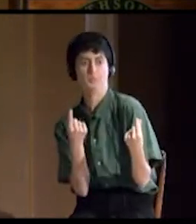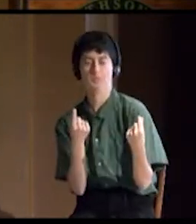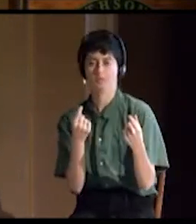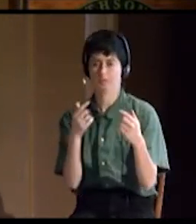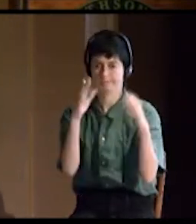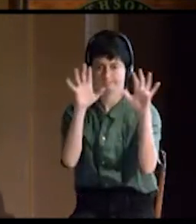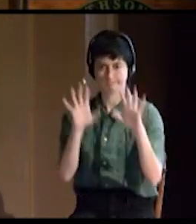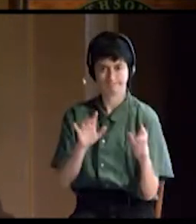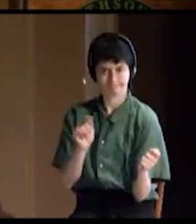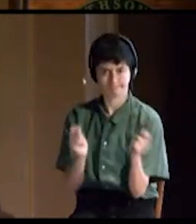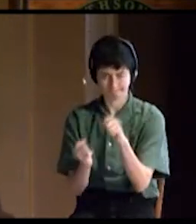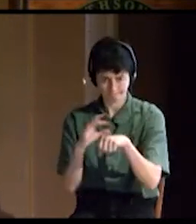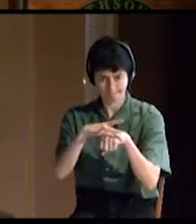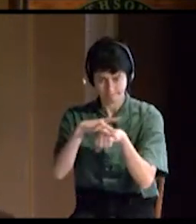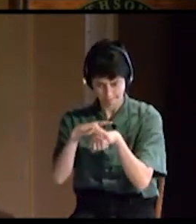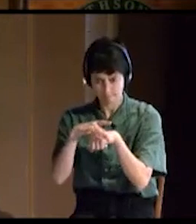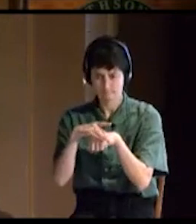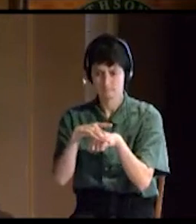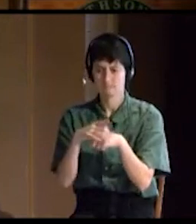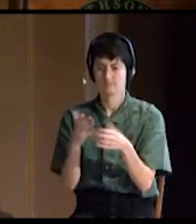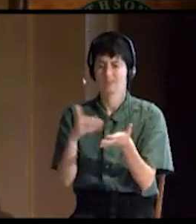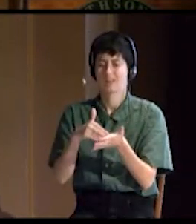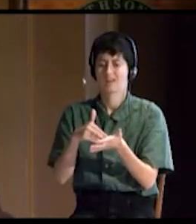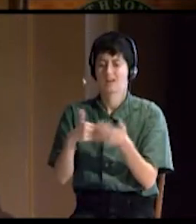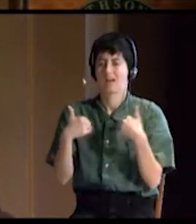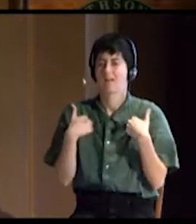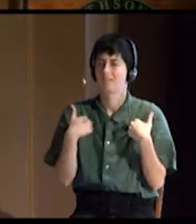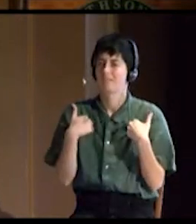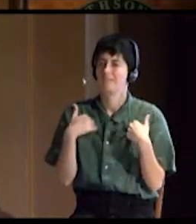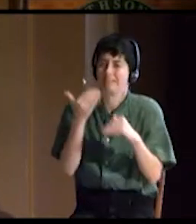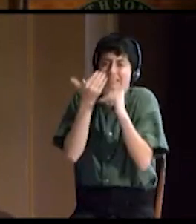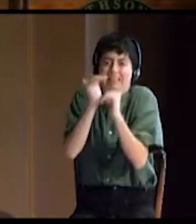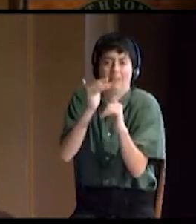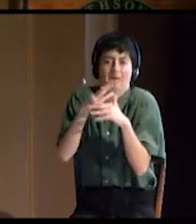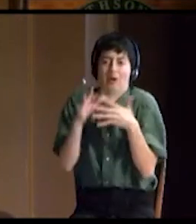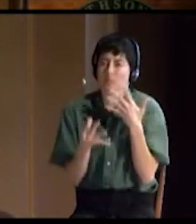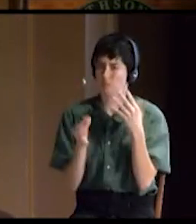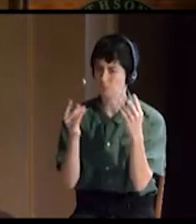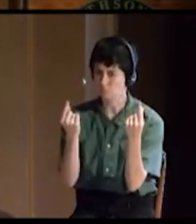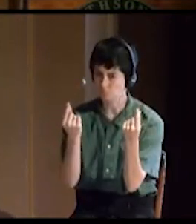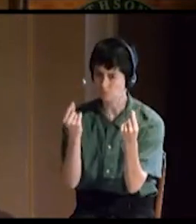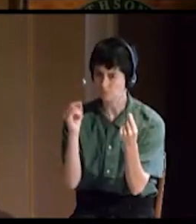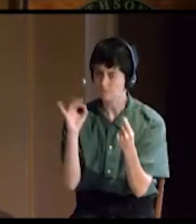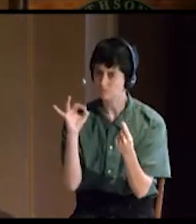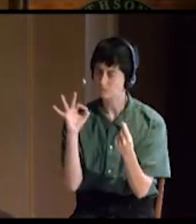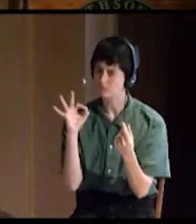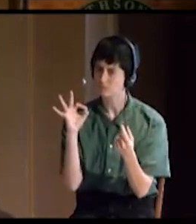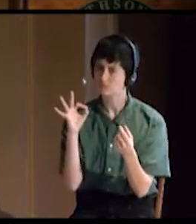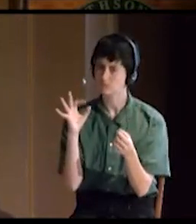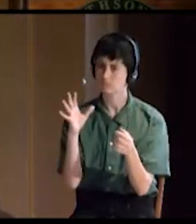They can move and this means moving to areas with suitable habitat as they're extricated from their home range,